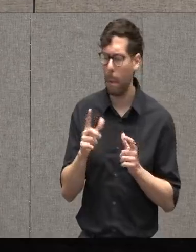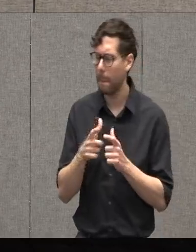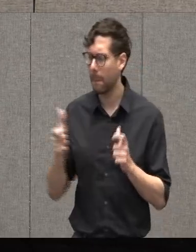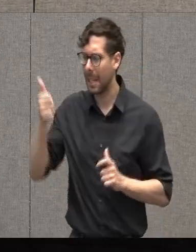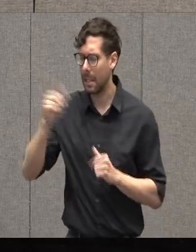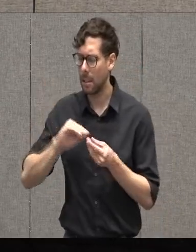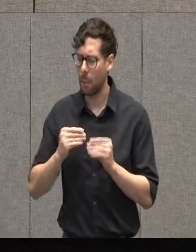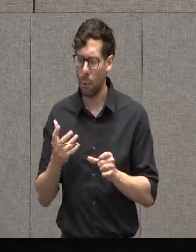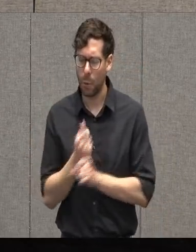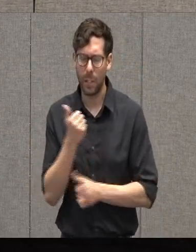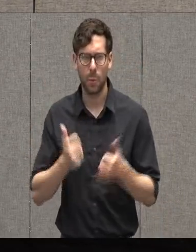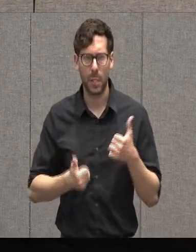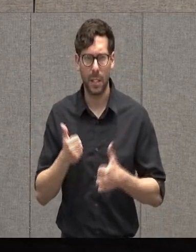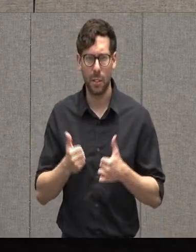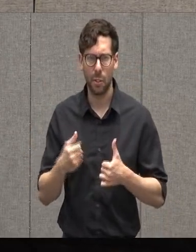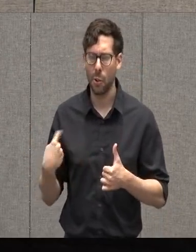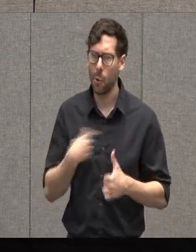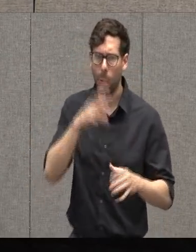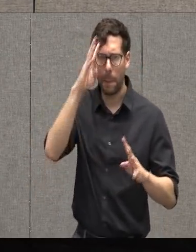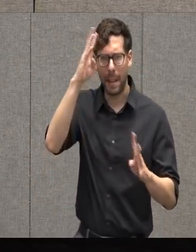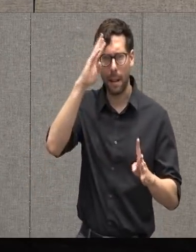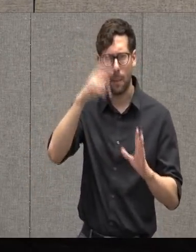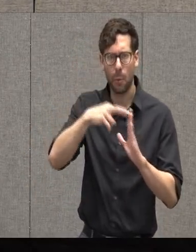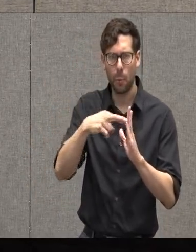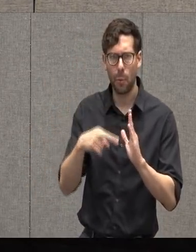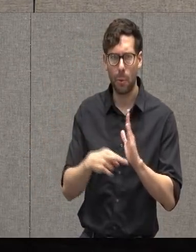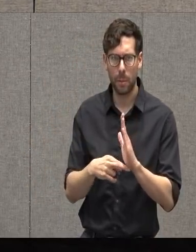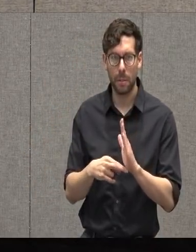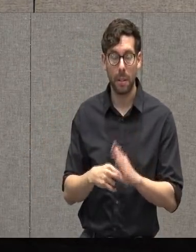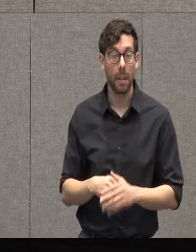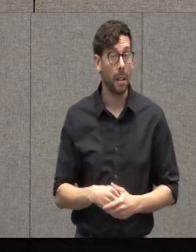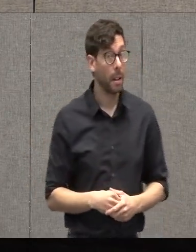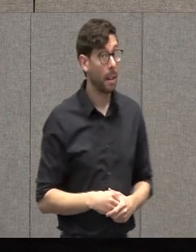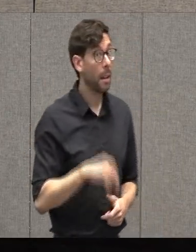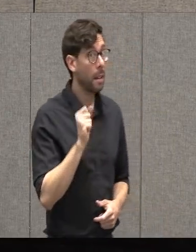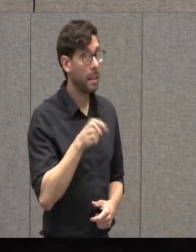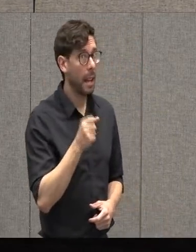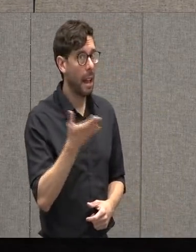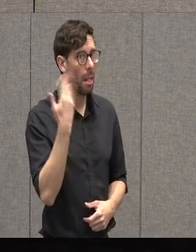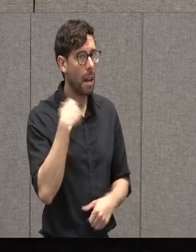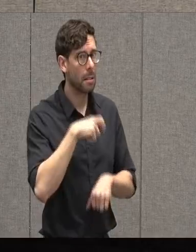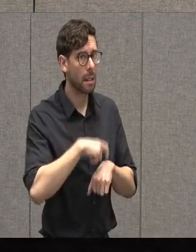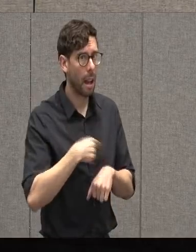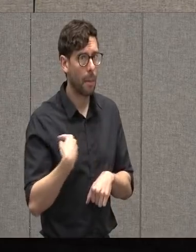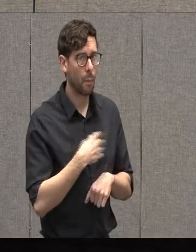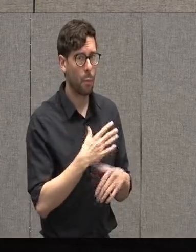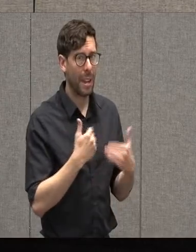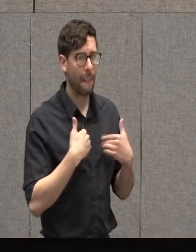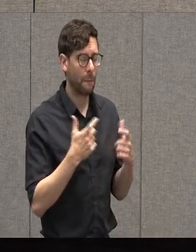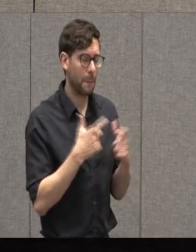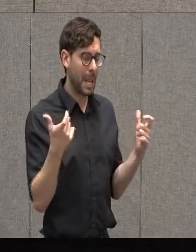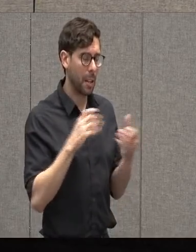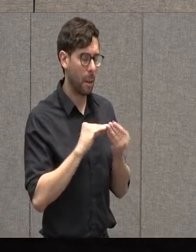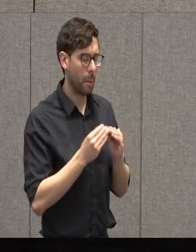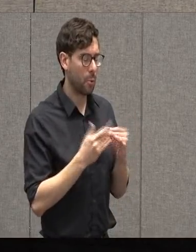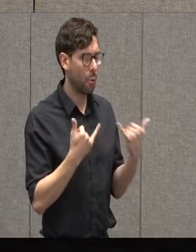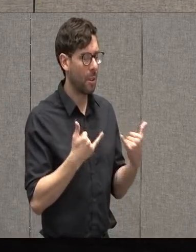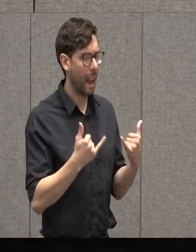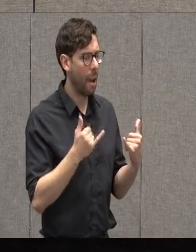I think since we did the larger number, let's change it up and do the smaller number. All right, so my answer is three.